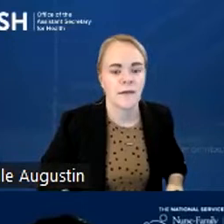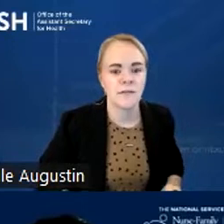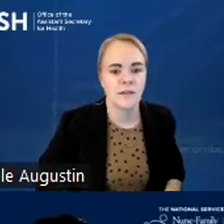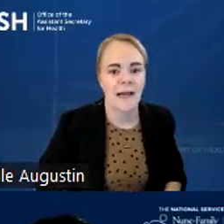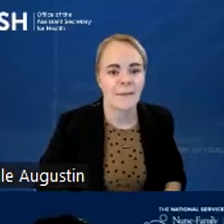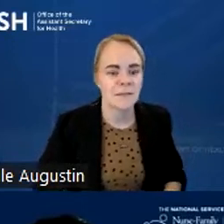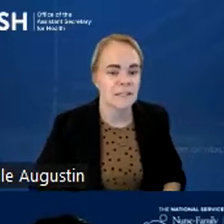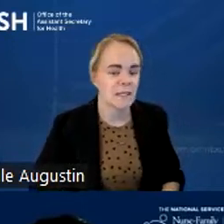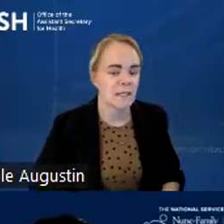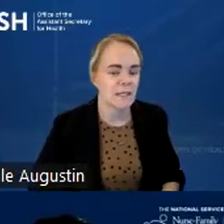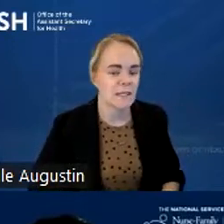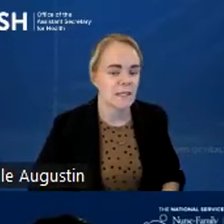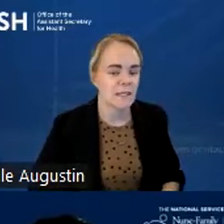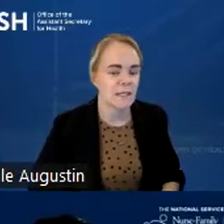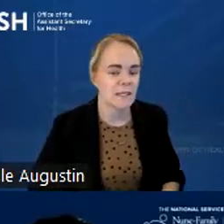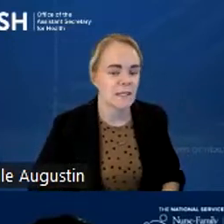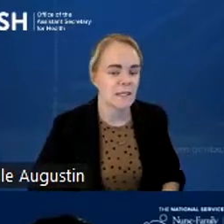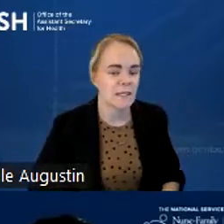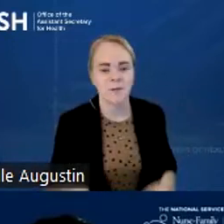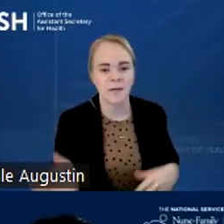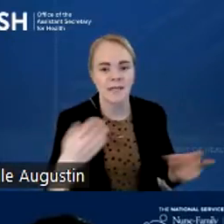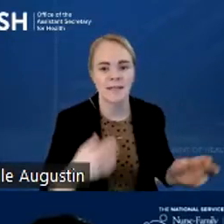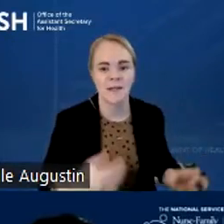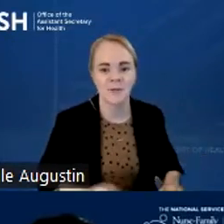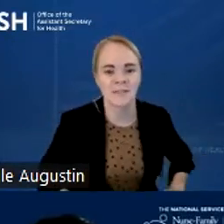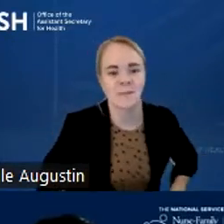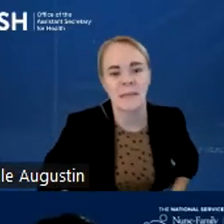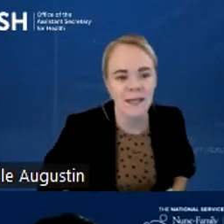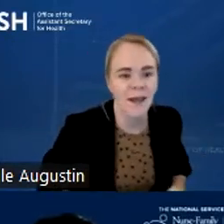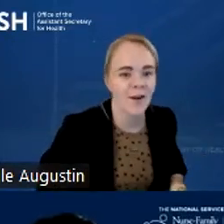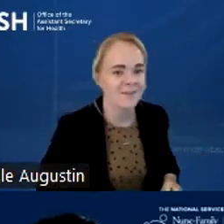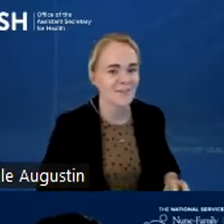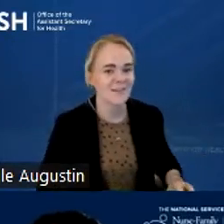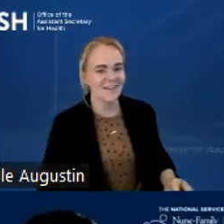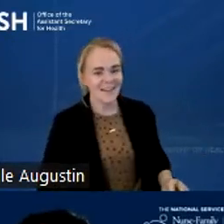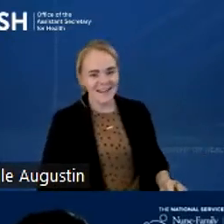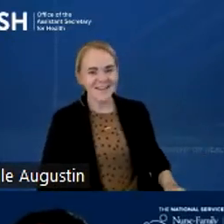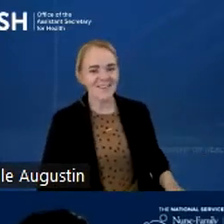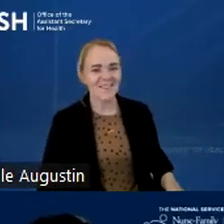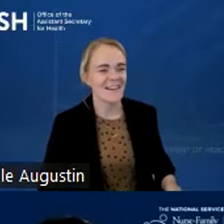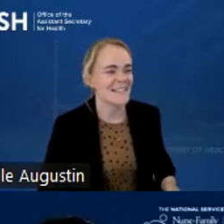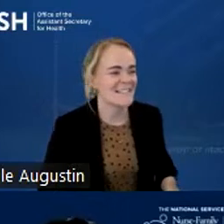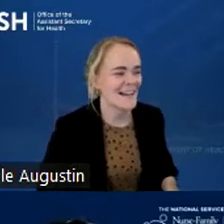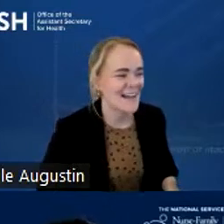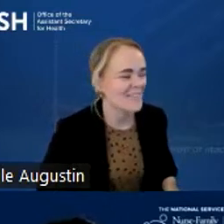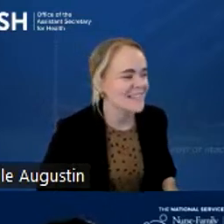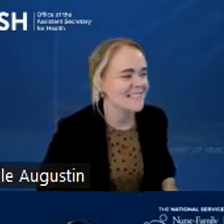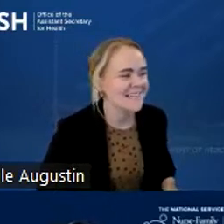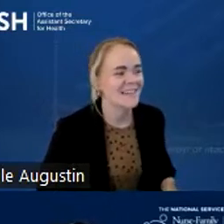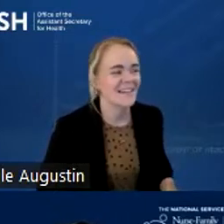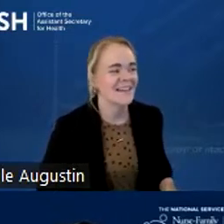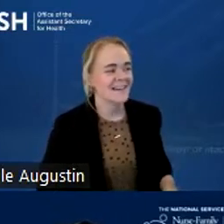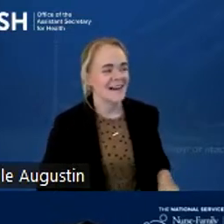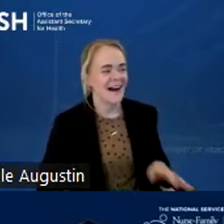That was very absolutely timed, Maggie, because as you said, you were handing it over to me. It cut off. So no worries. I'm happy to step in.